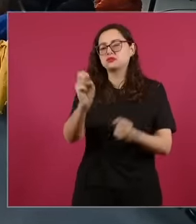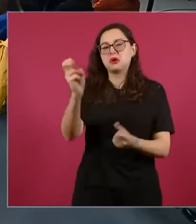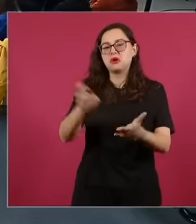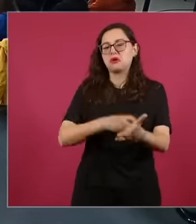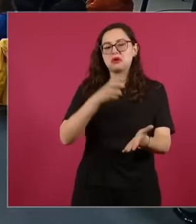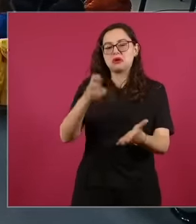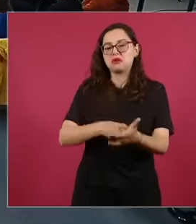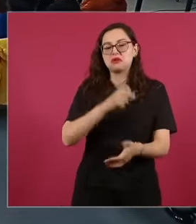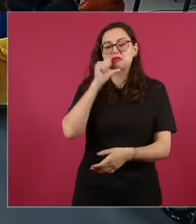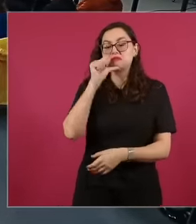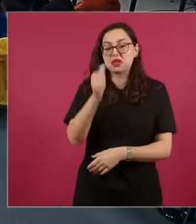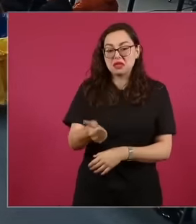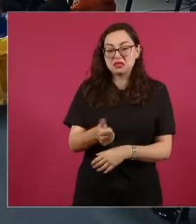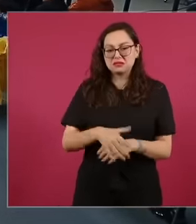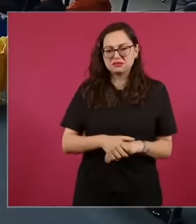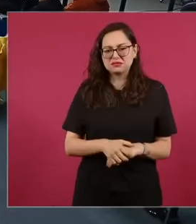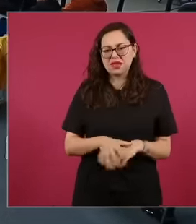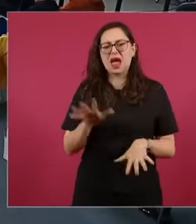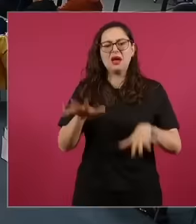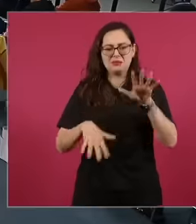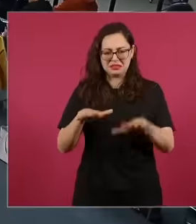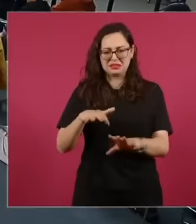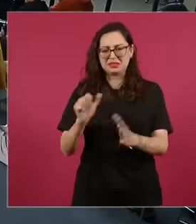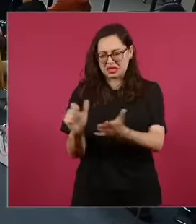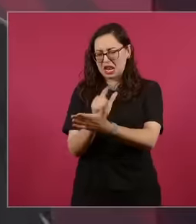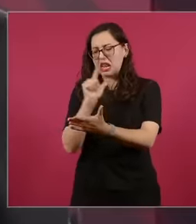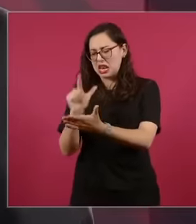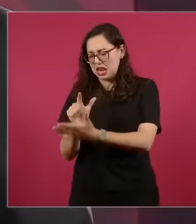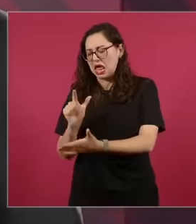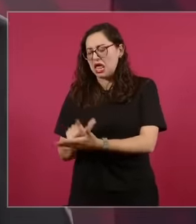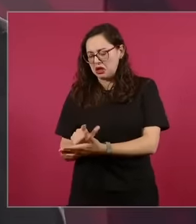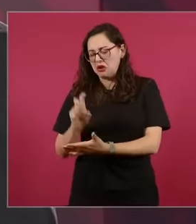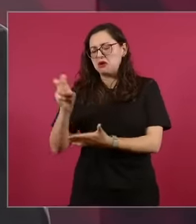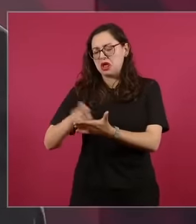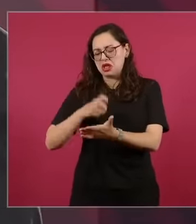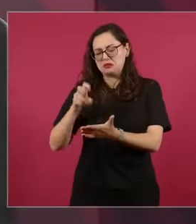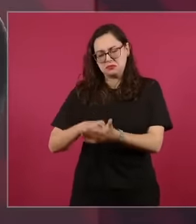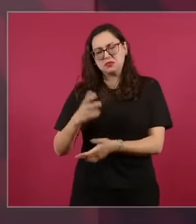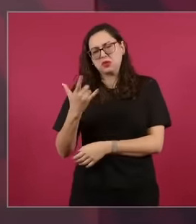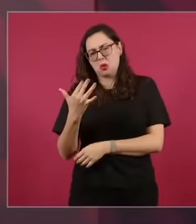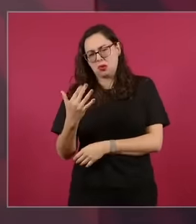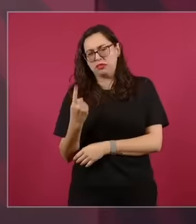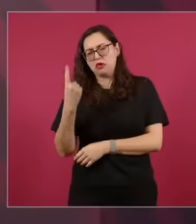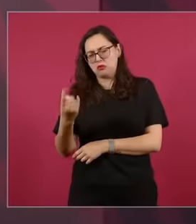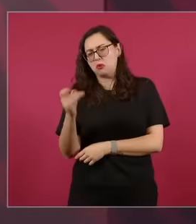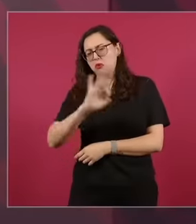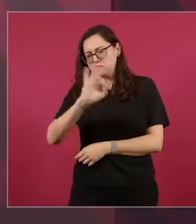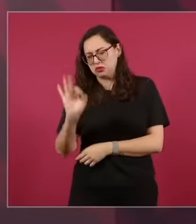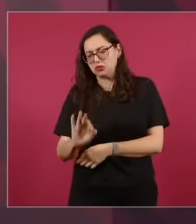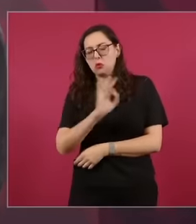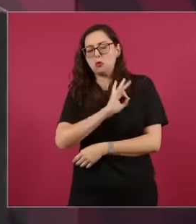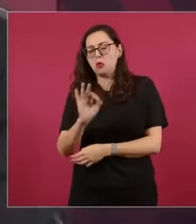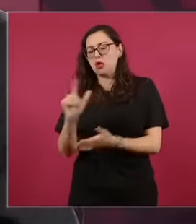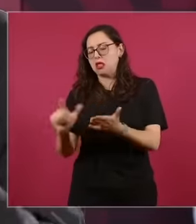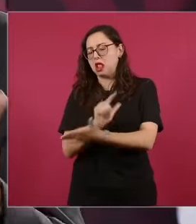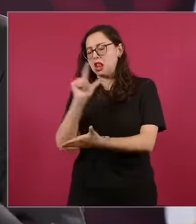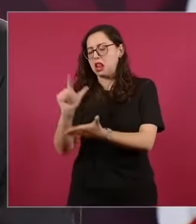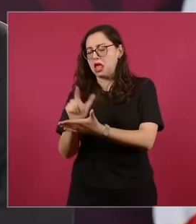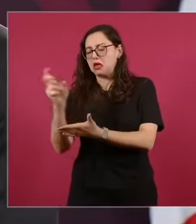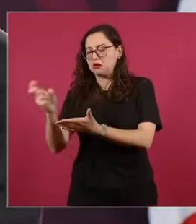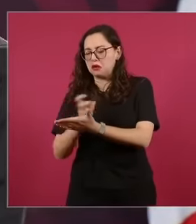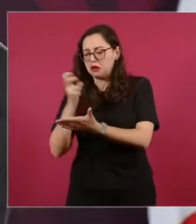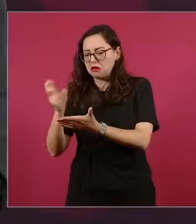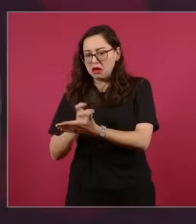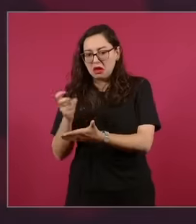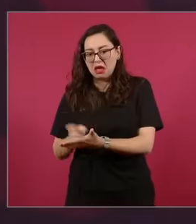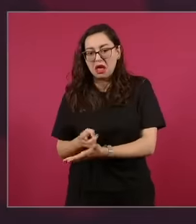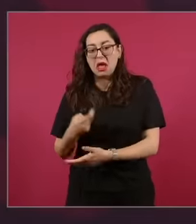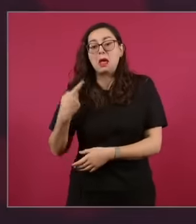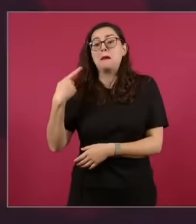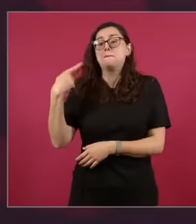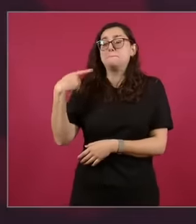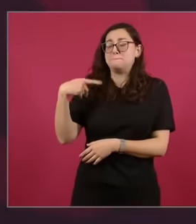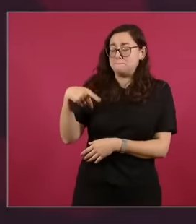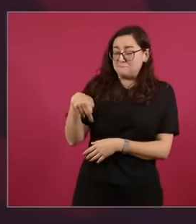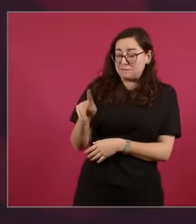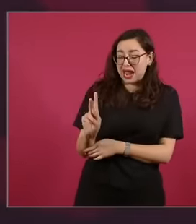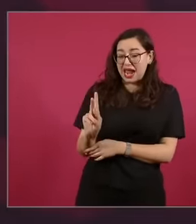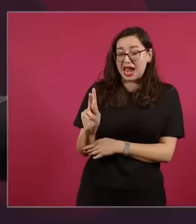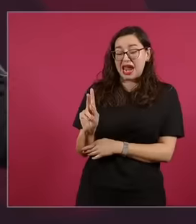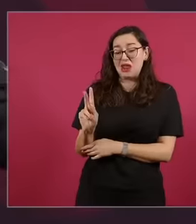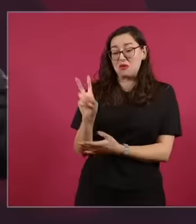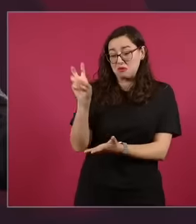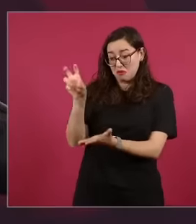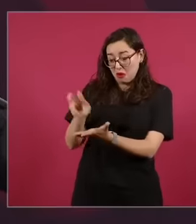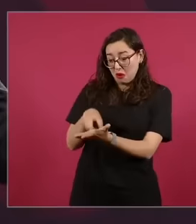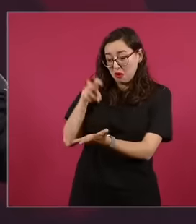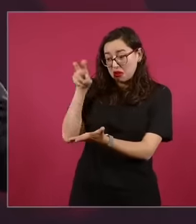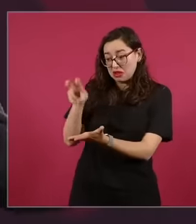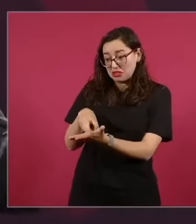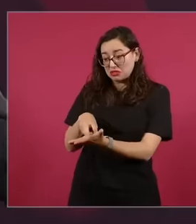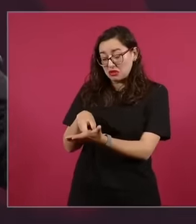simple majority to make a law reform but that law reform as has